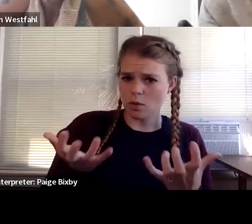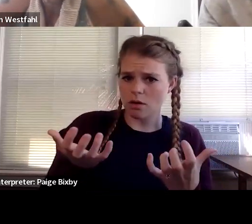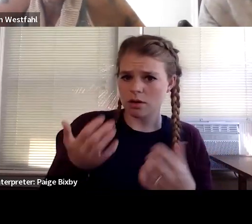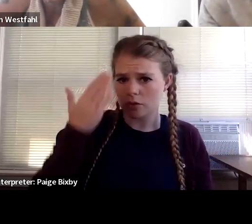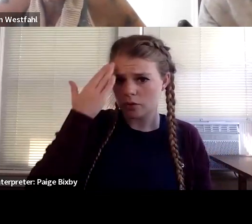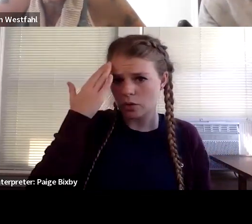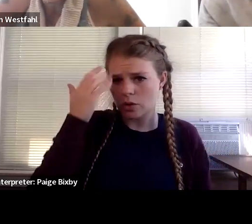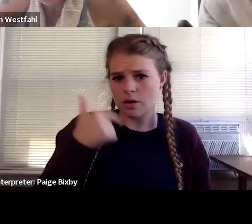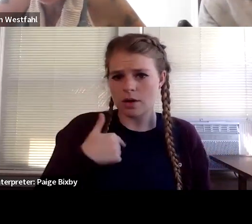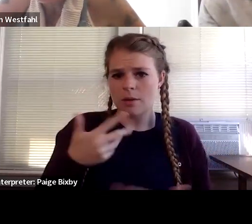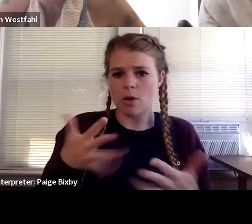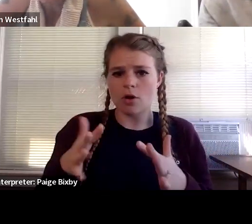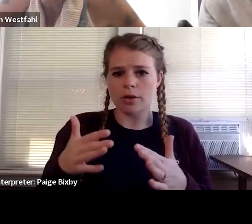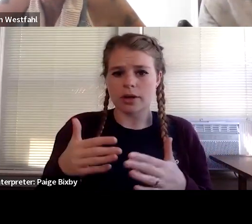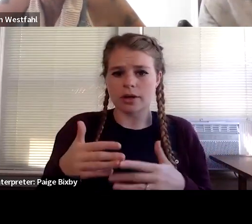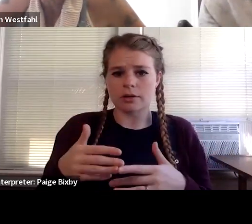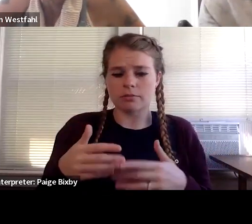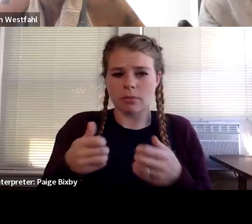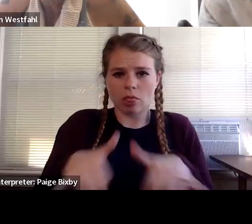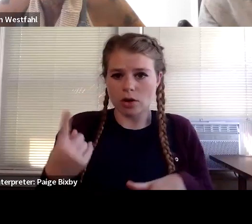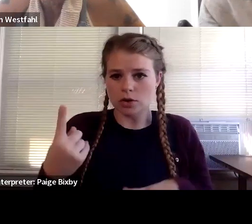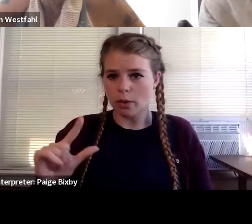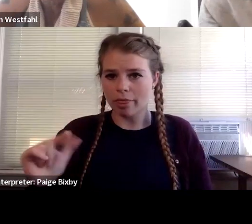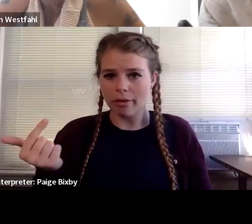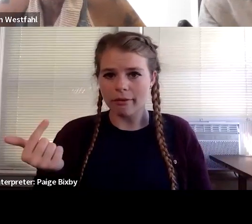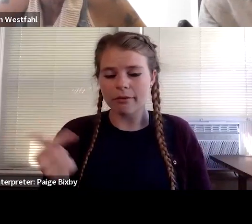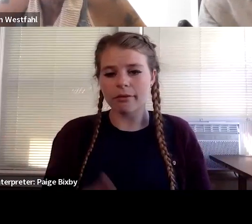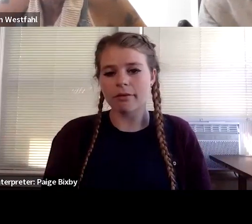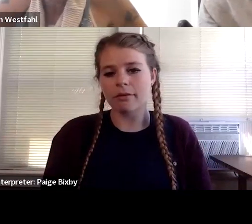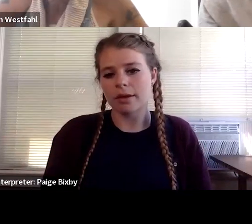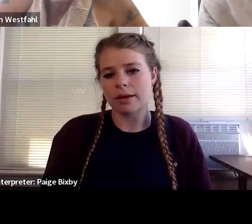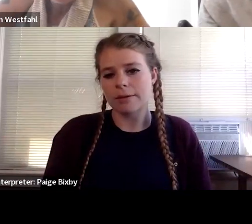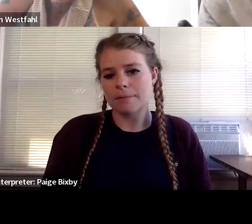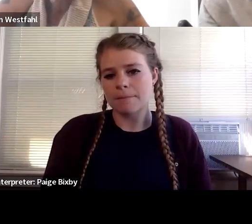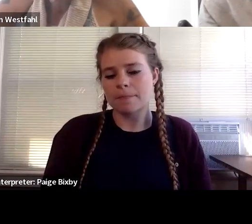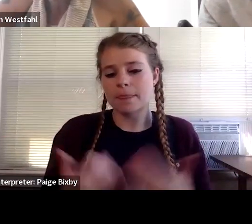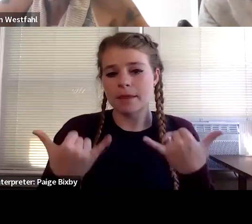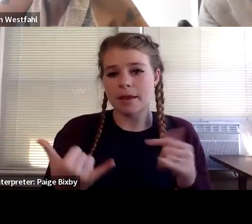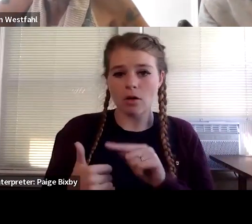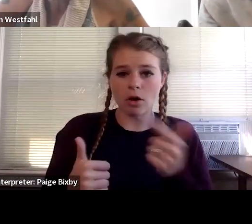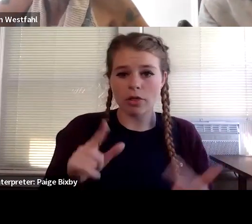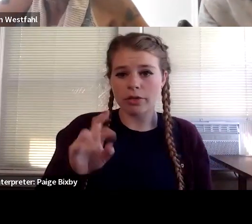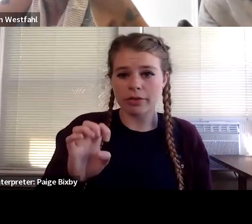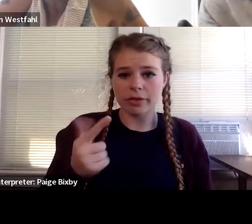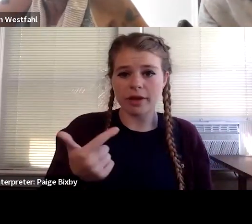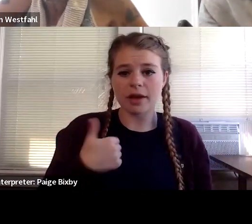I'm already down to one leg, and now my other leg has a pretty wicked infection on it too.